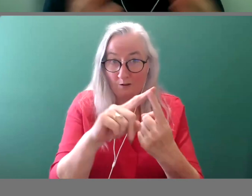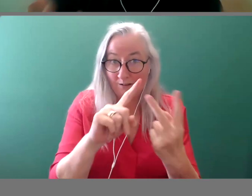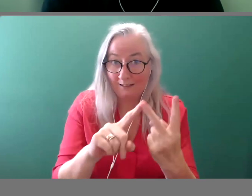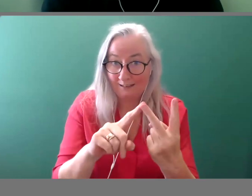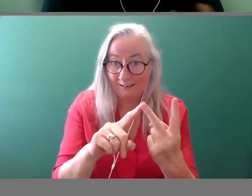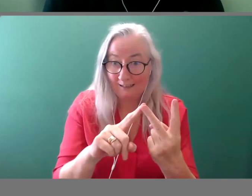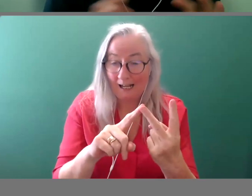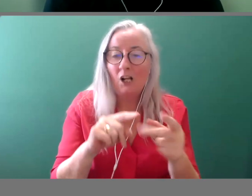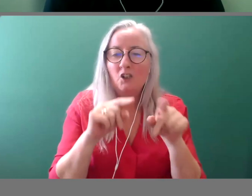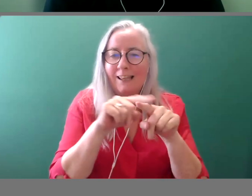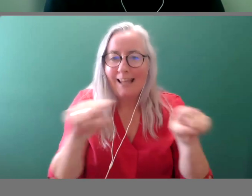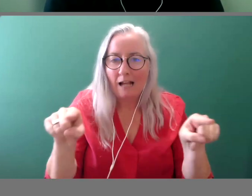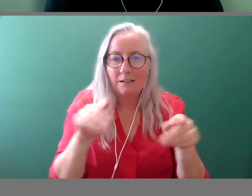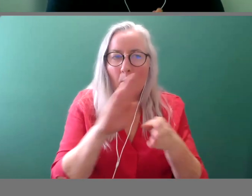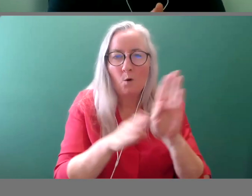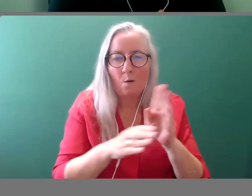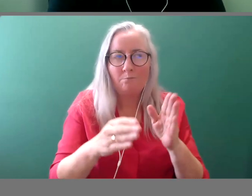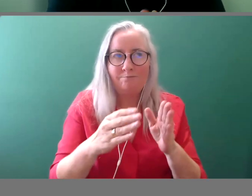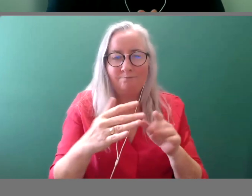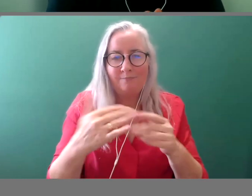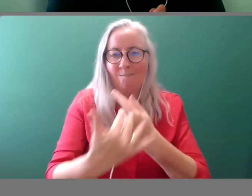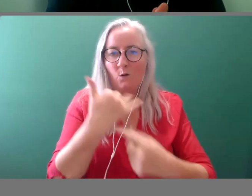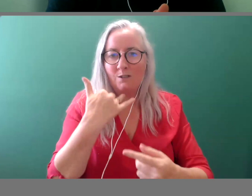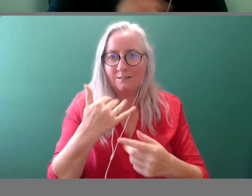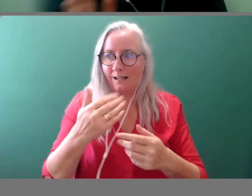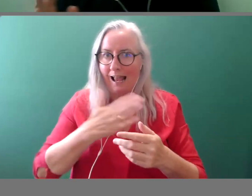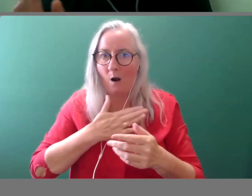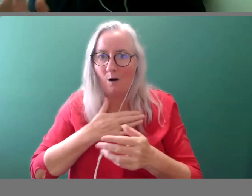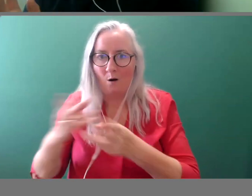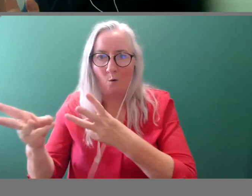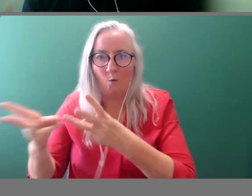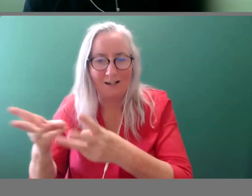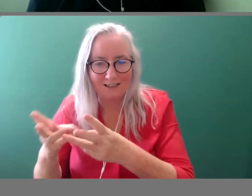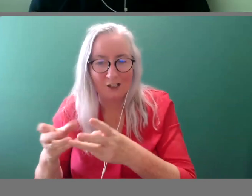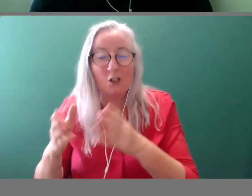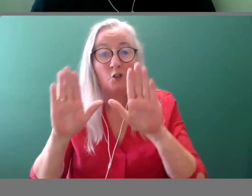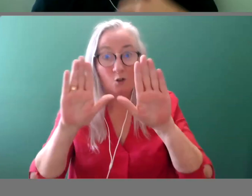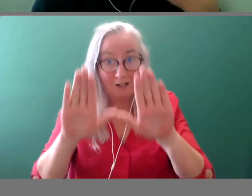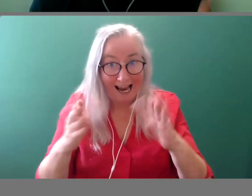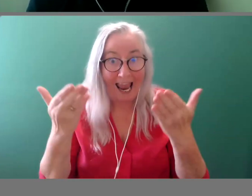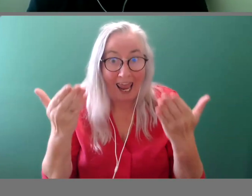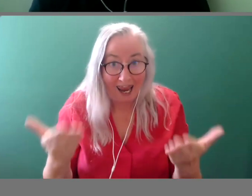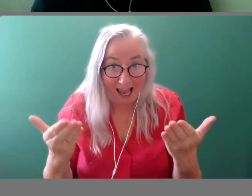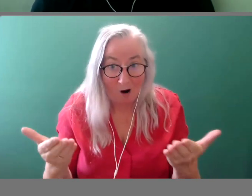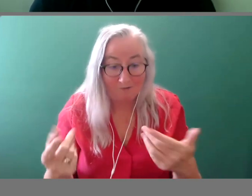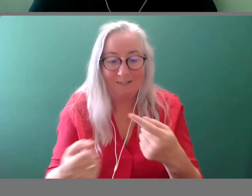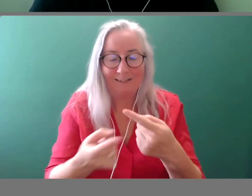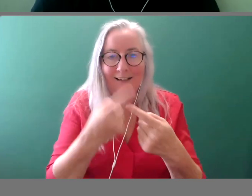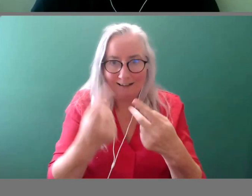inform our opinions around legislation. Just now having considered the other range of legislation,